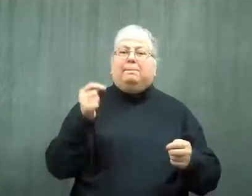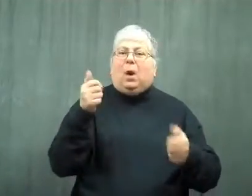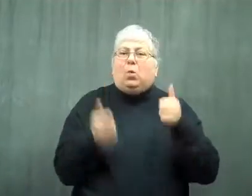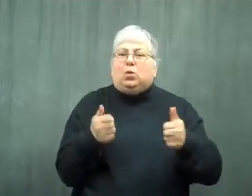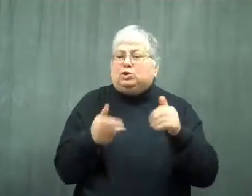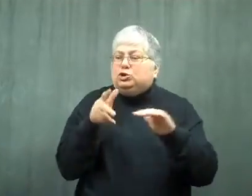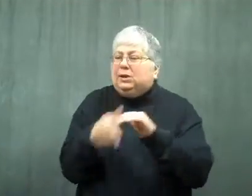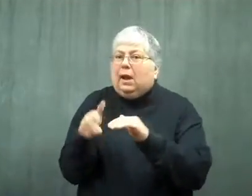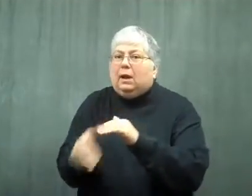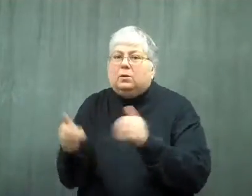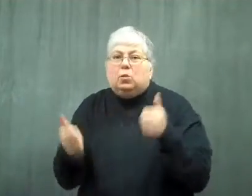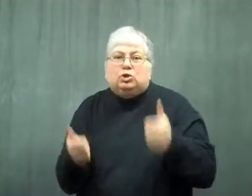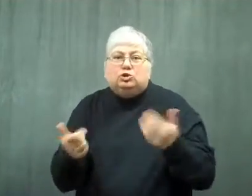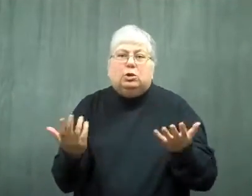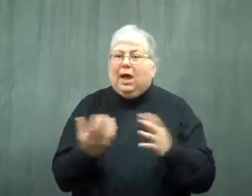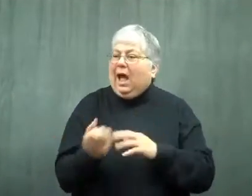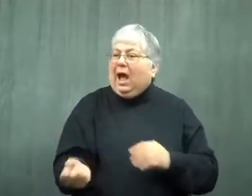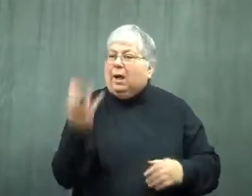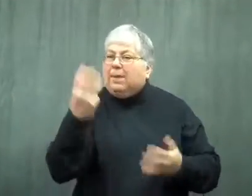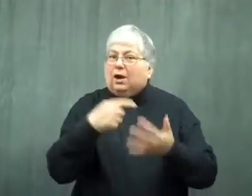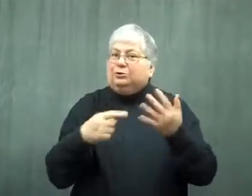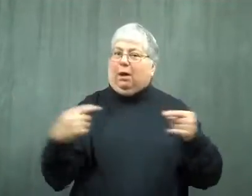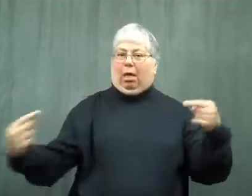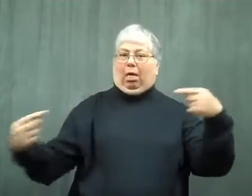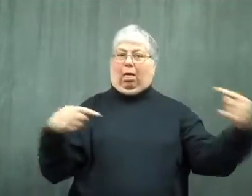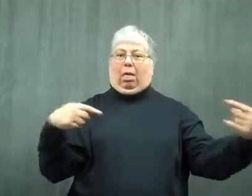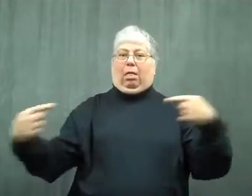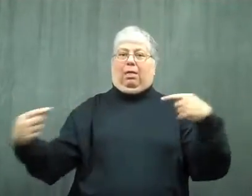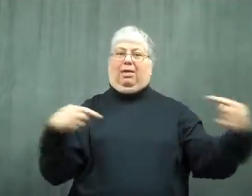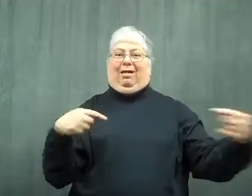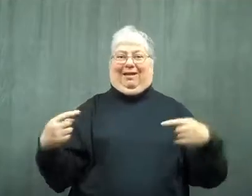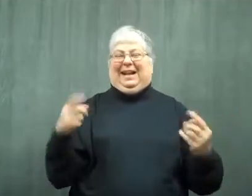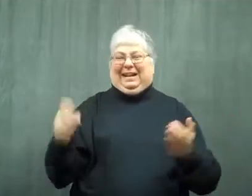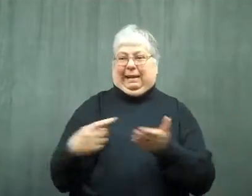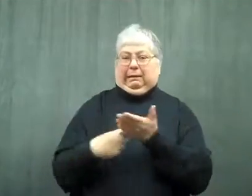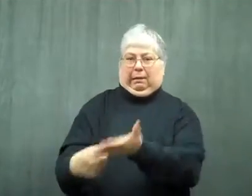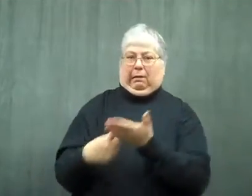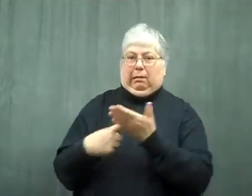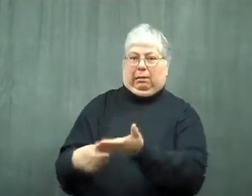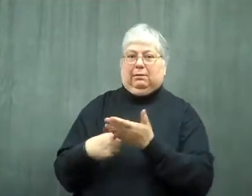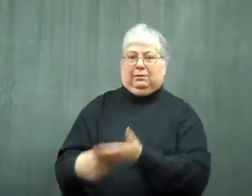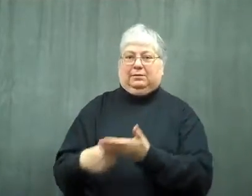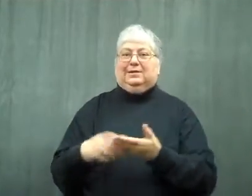They don't agree on which items to cut and how much. They have to negotiate.